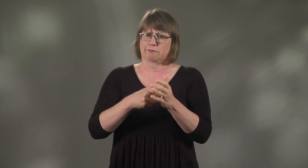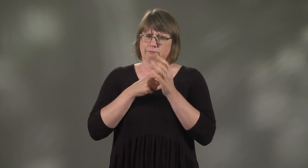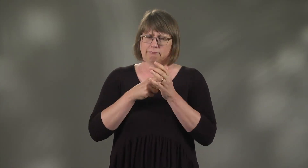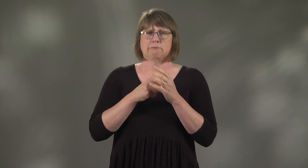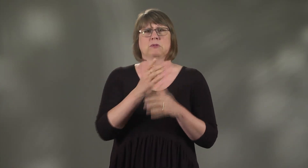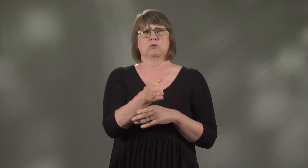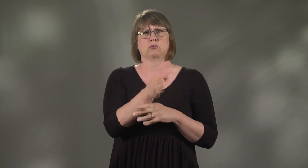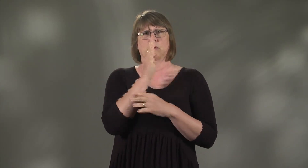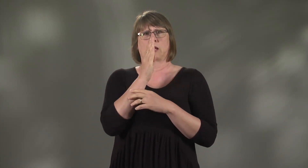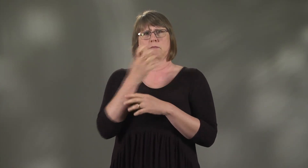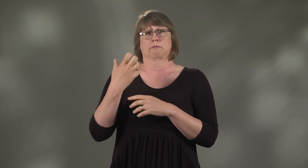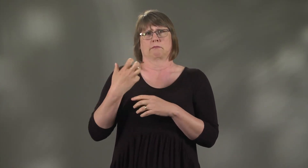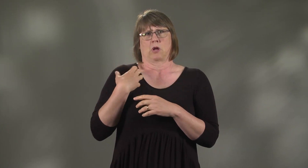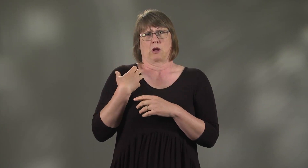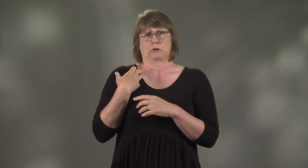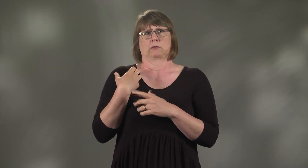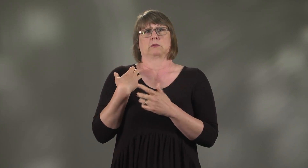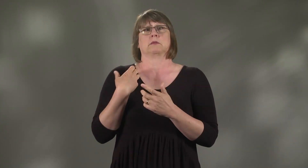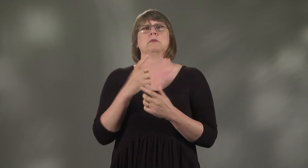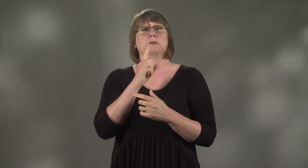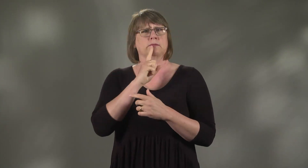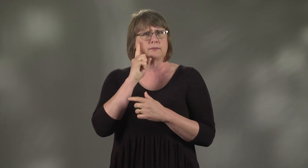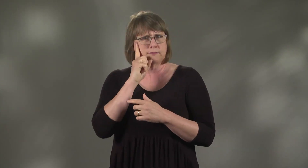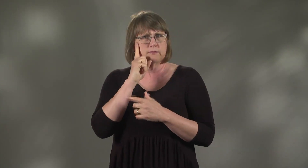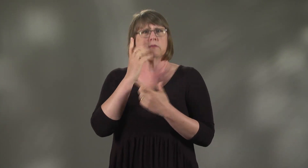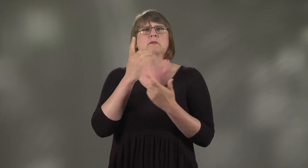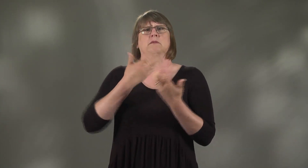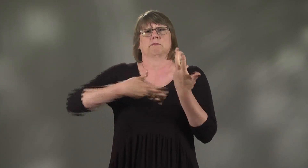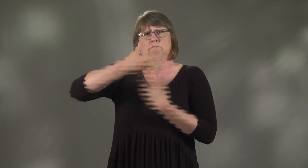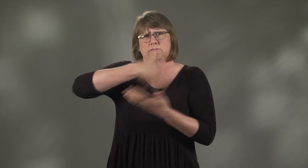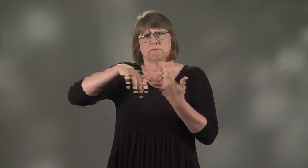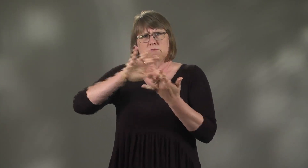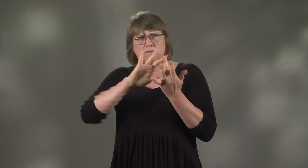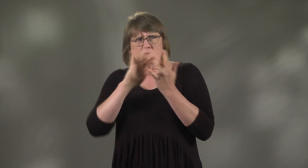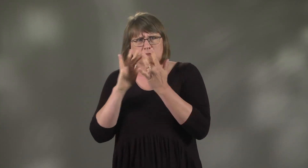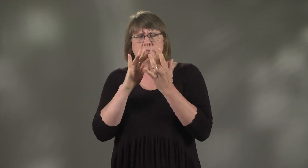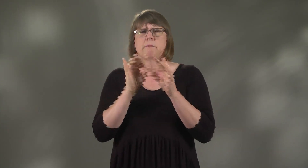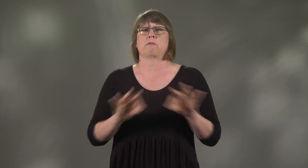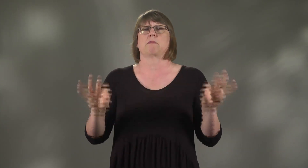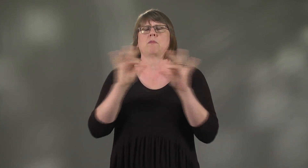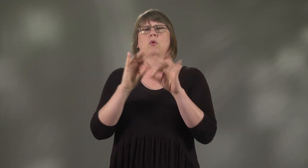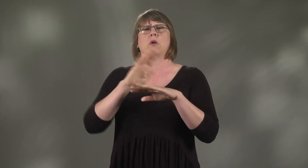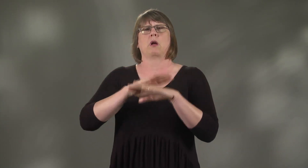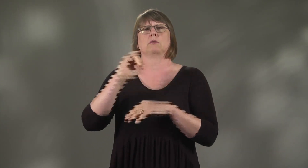It took a deaf boss to be very direct with me that social connections are important on the job.